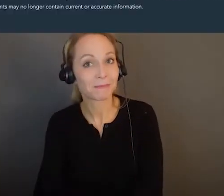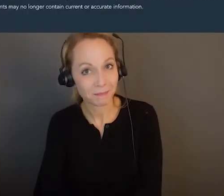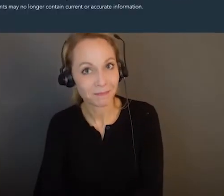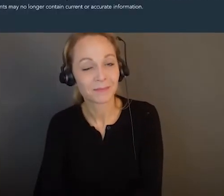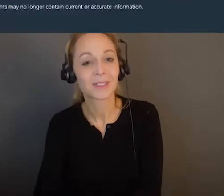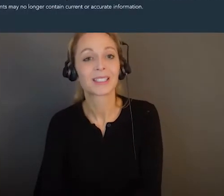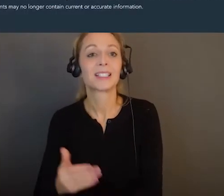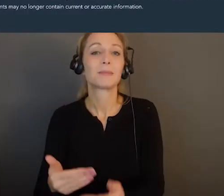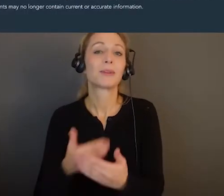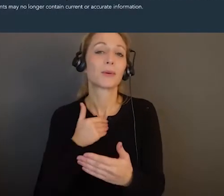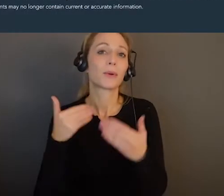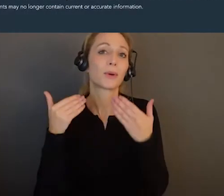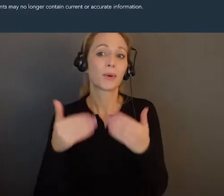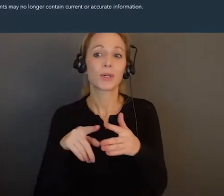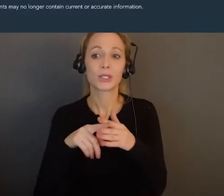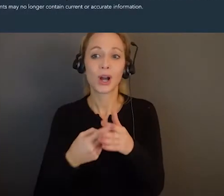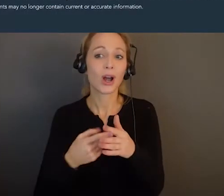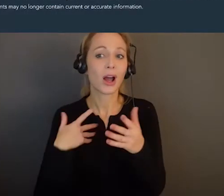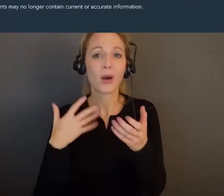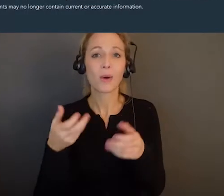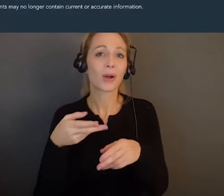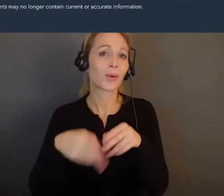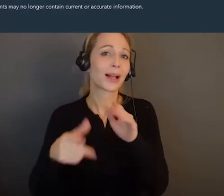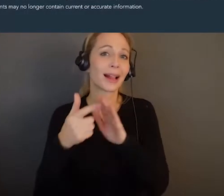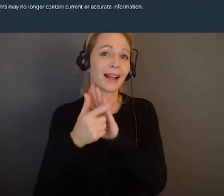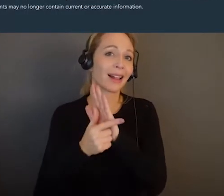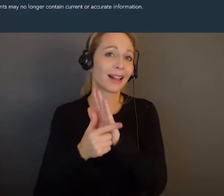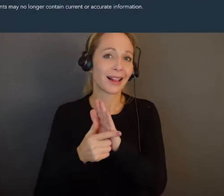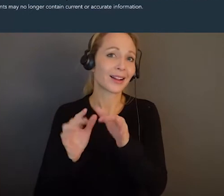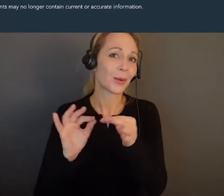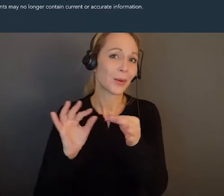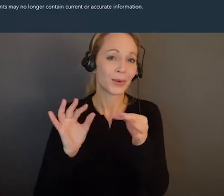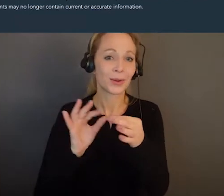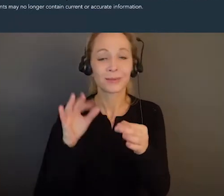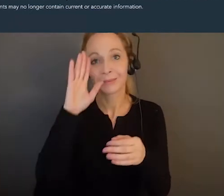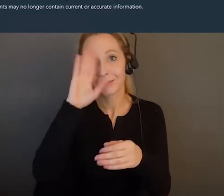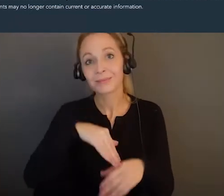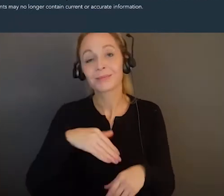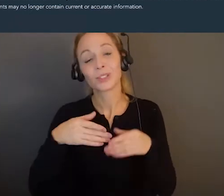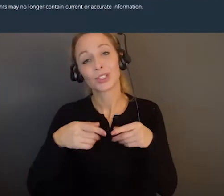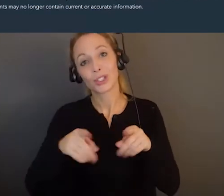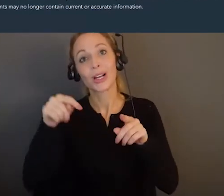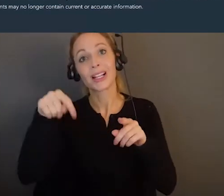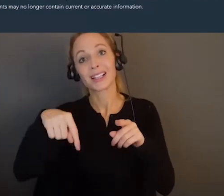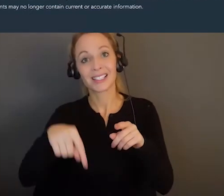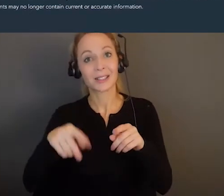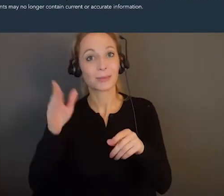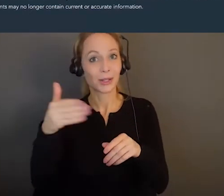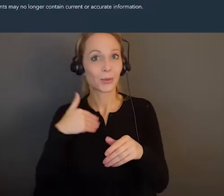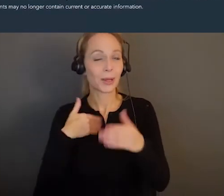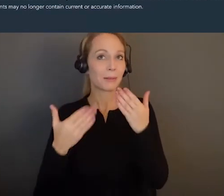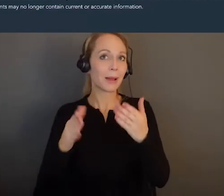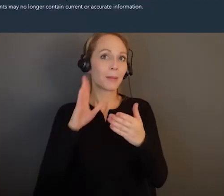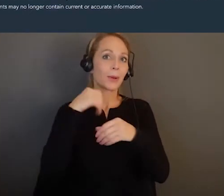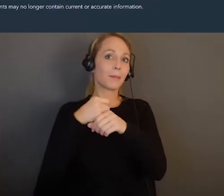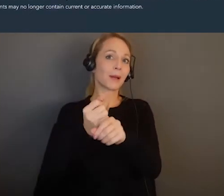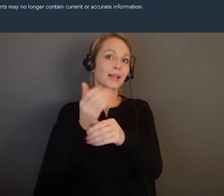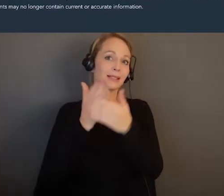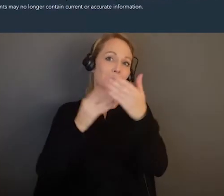BEFORE WE GET STARTED, JUST A QUICK LEGAL NOTE, PLEASE NOTE THAT DURING THIS PRESENTATION, WE MAY MAKE FORWARD-LOOKING STATEMENTS AND IT'S POSSIBLE